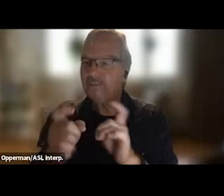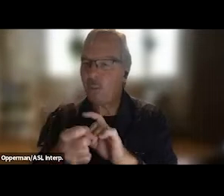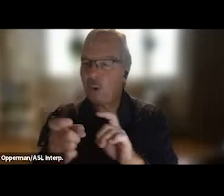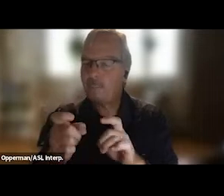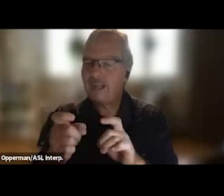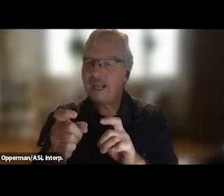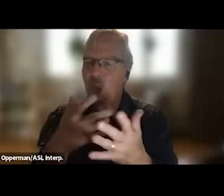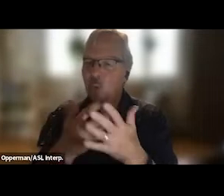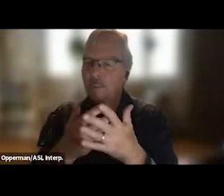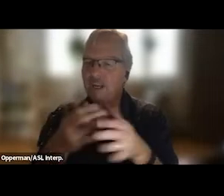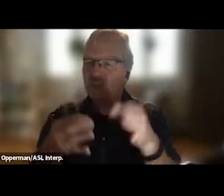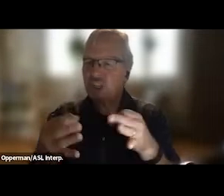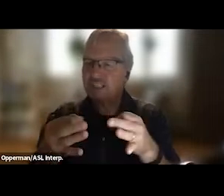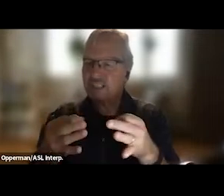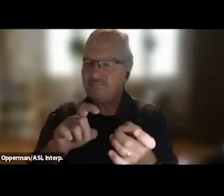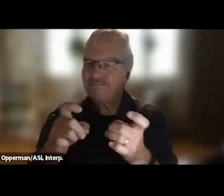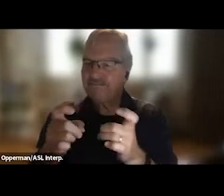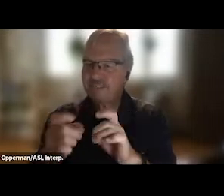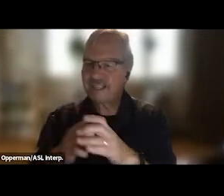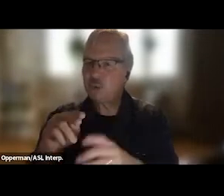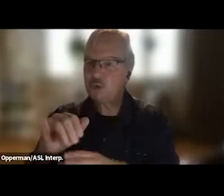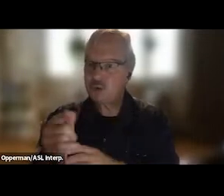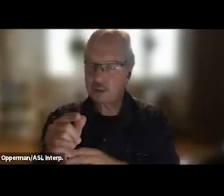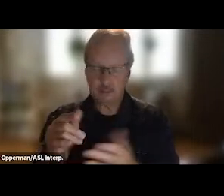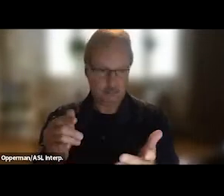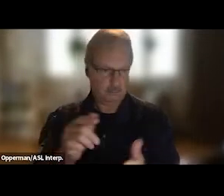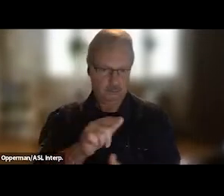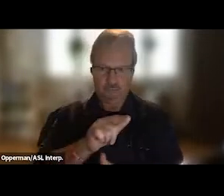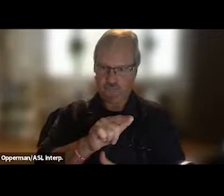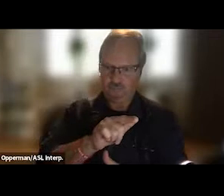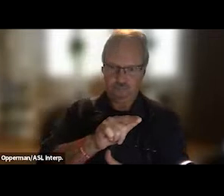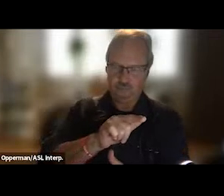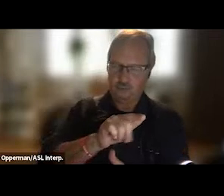the number folks coming in and out within 24, 48, 72 hours, certainly has increased.